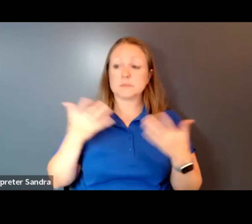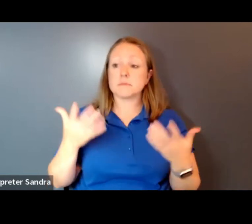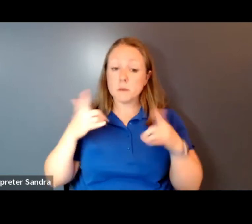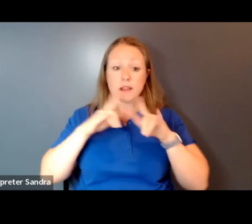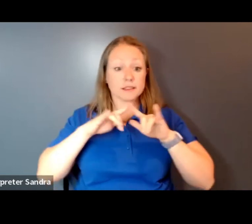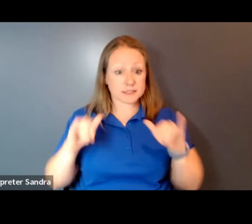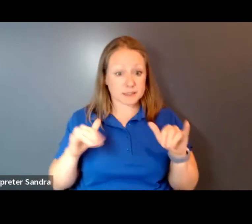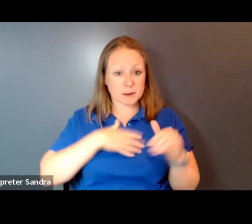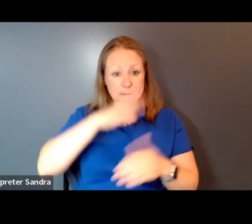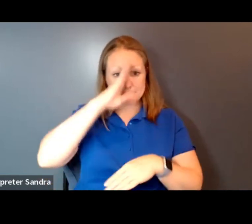diagnosed with a mental health